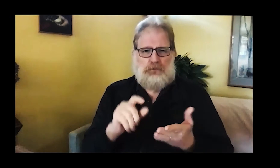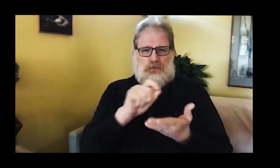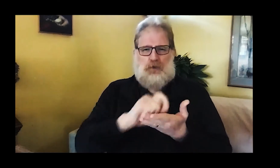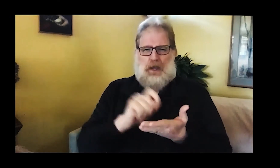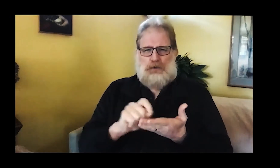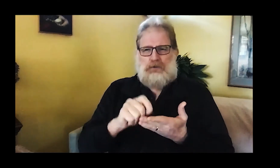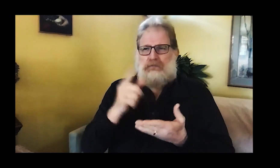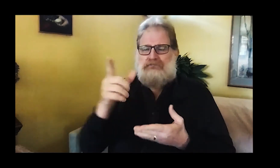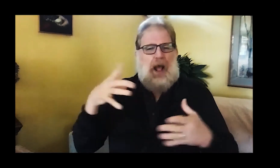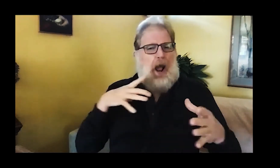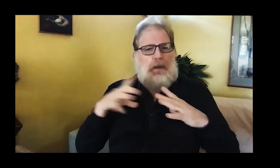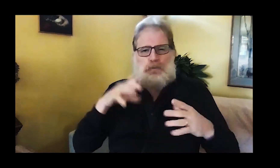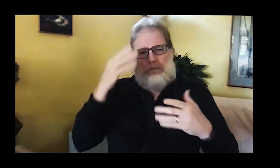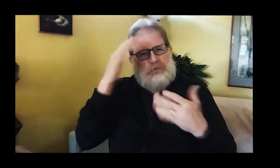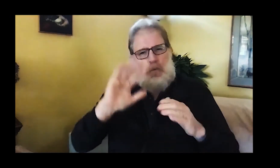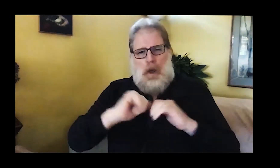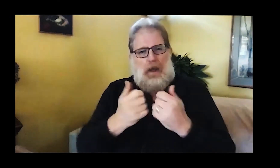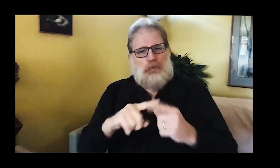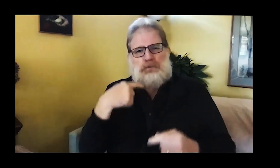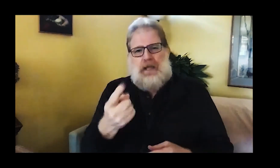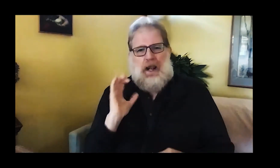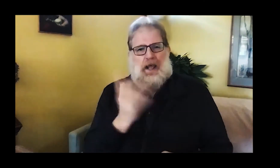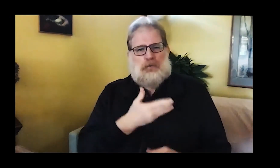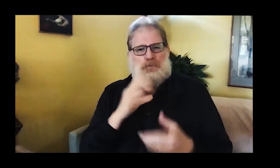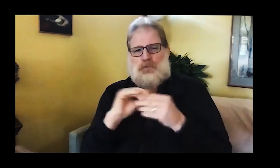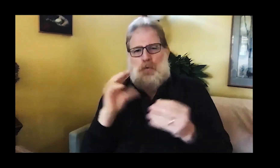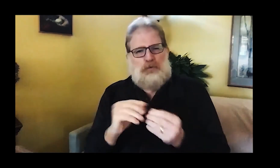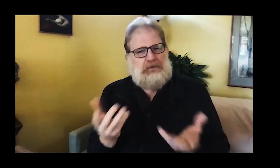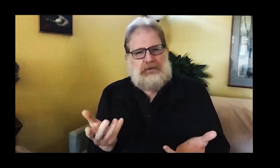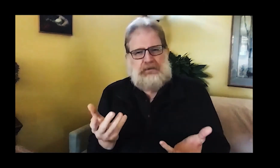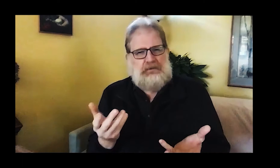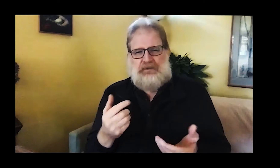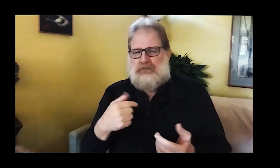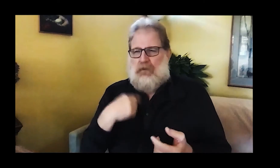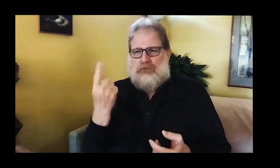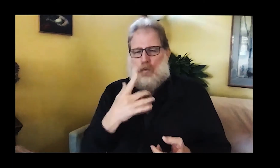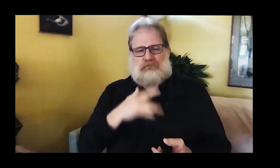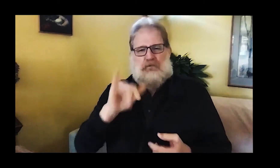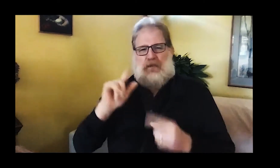authors, some playwrights - Hollywood has no idea how to tell our story and they never have known